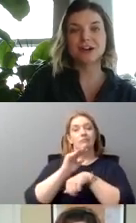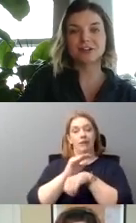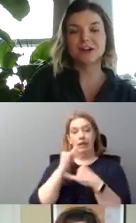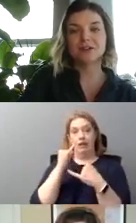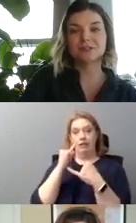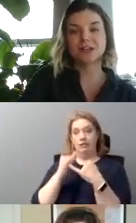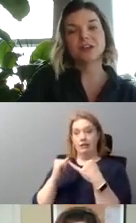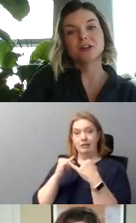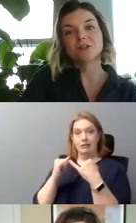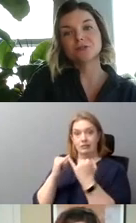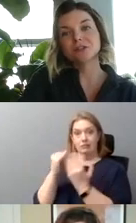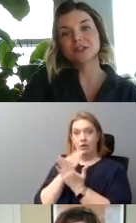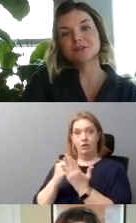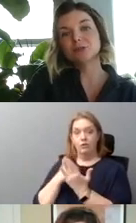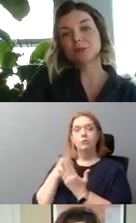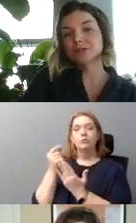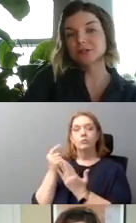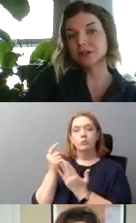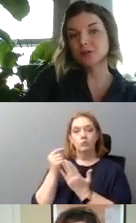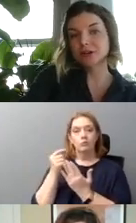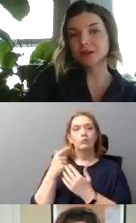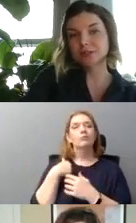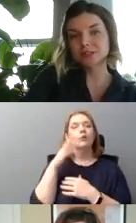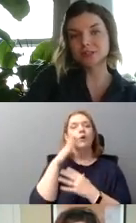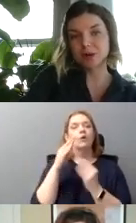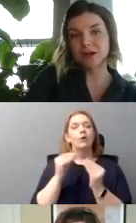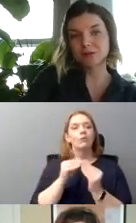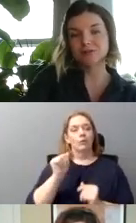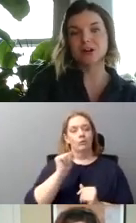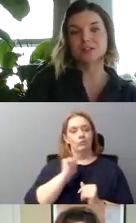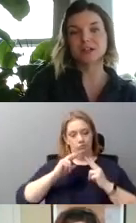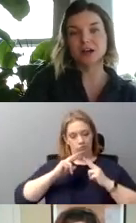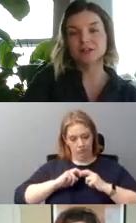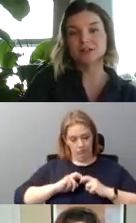Ireland House through the lens of a more personal inquiry presented by one of their artist guides.